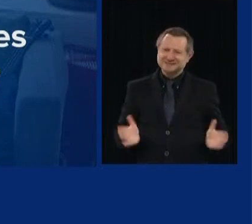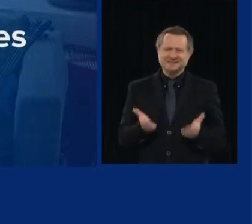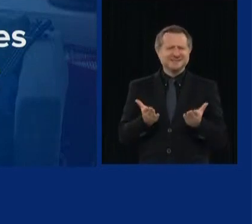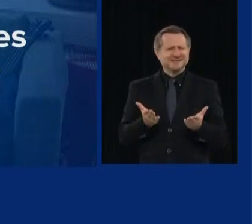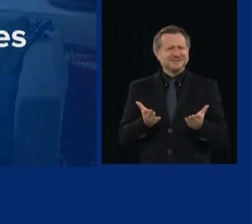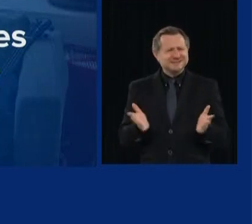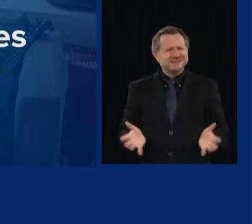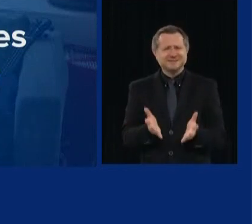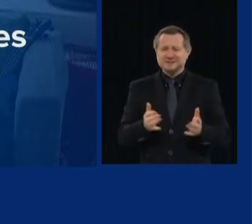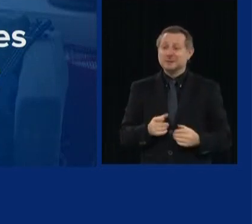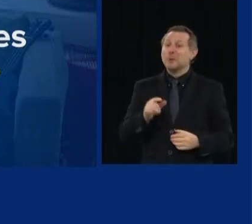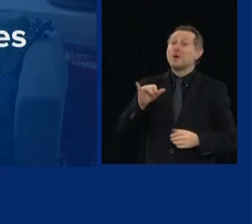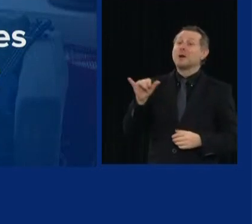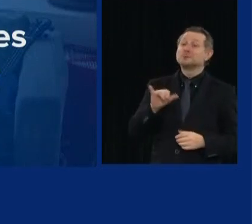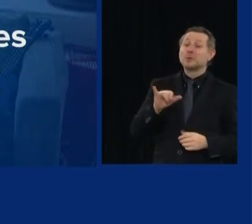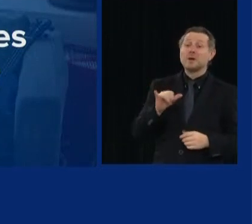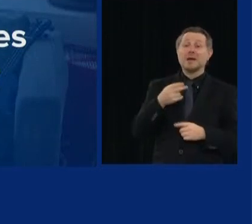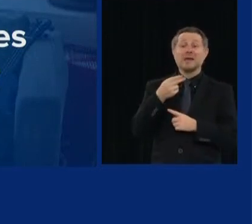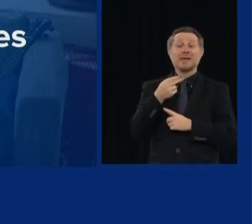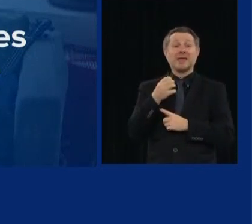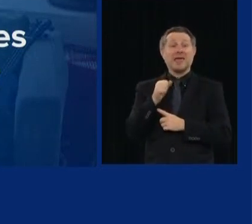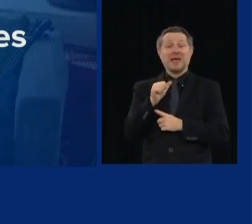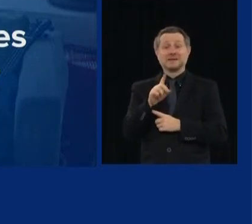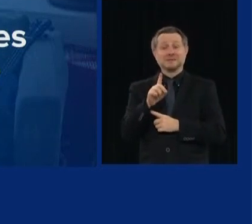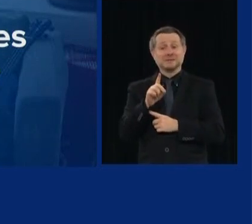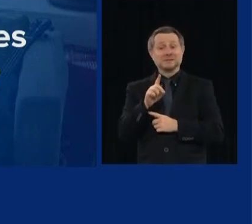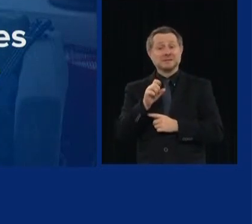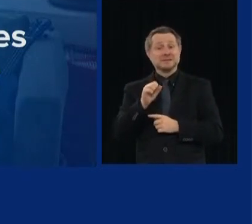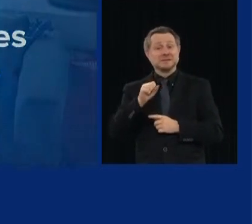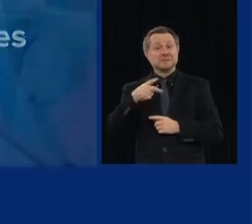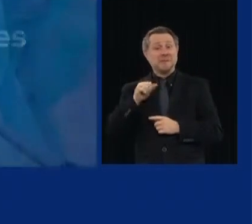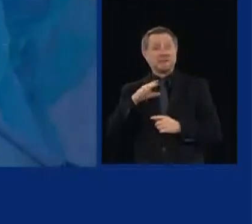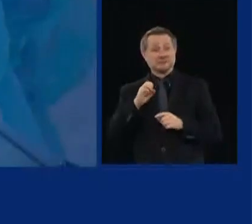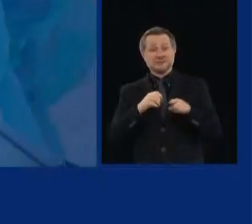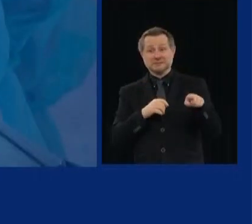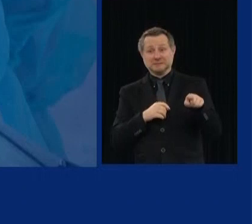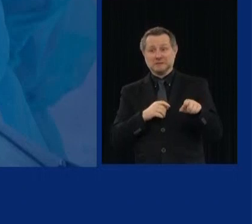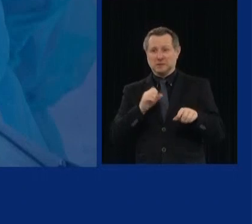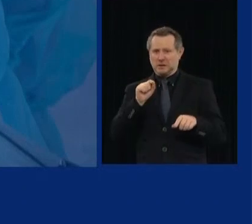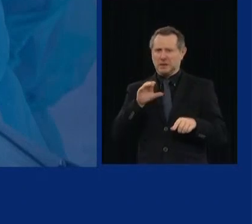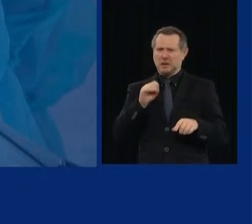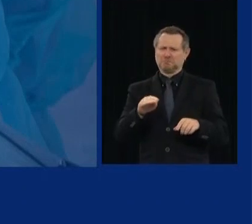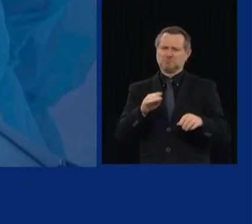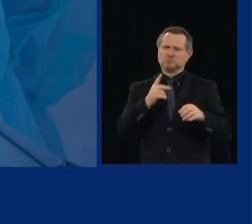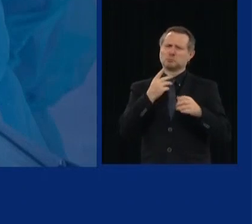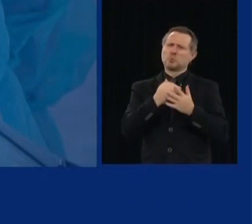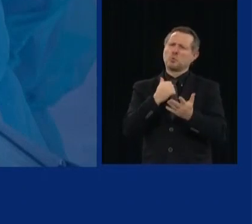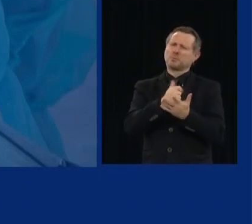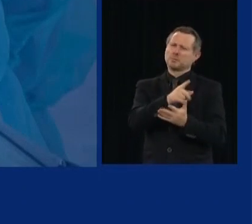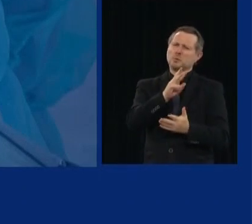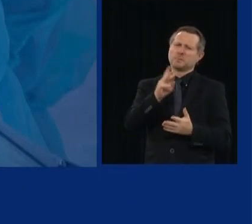NOTHING TO BE ASHAMED OF. EVER. BUT ESPECIALLY NOW.